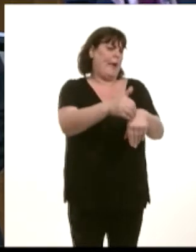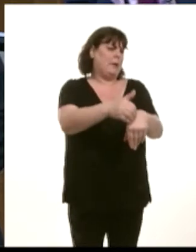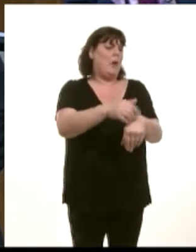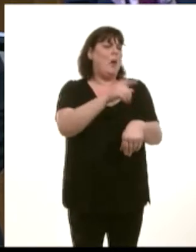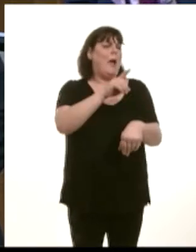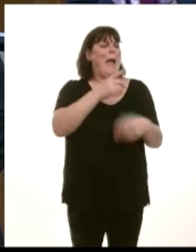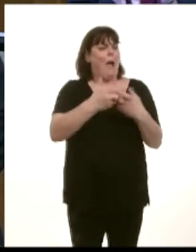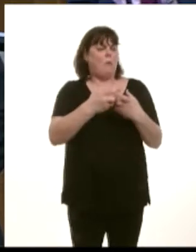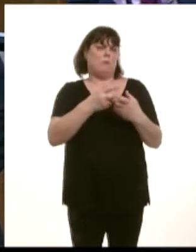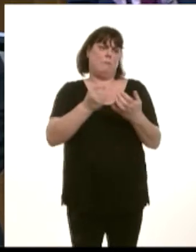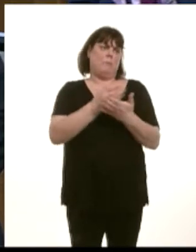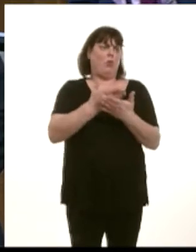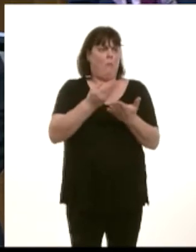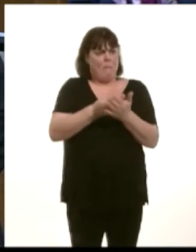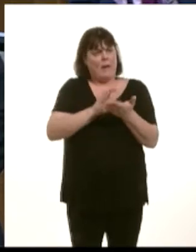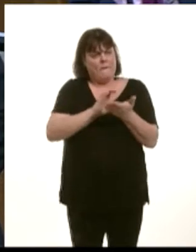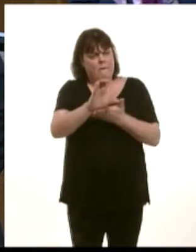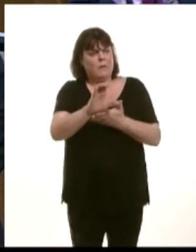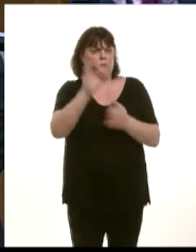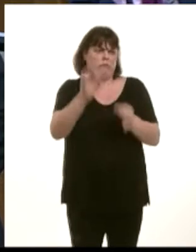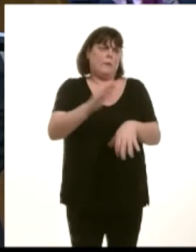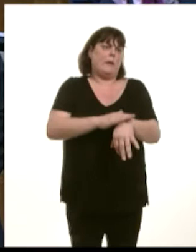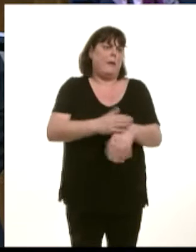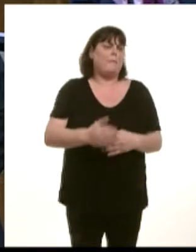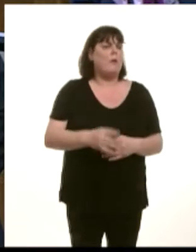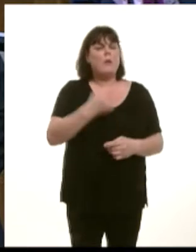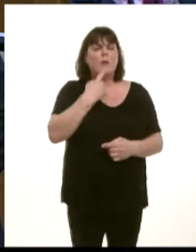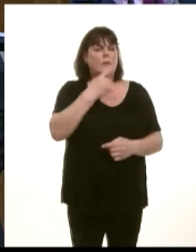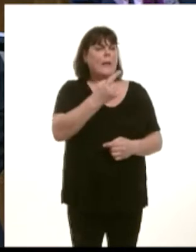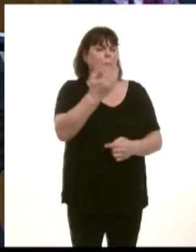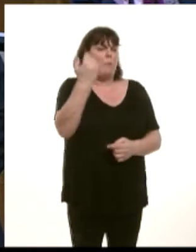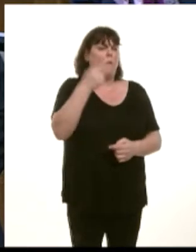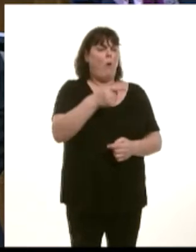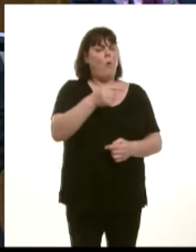As I said to the Member for Ceredigion earlier, we do understand how important it is for farmers